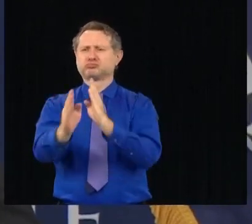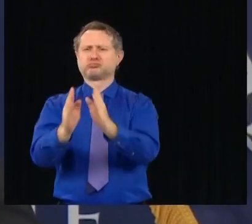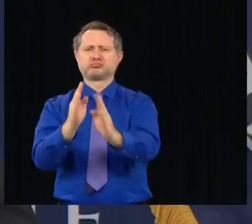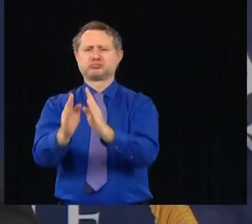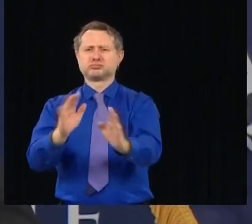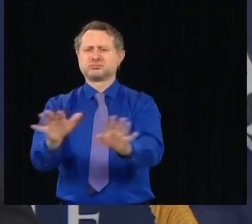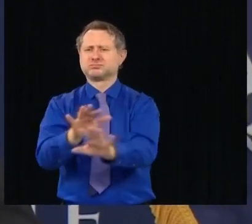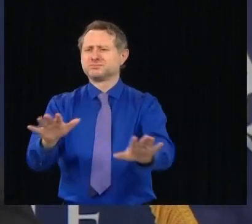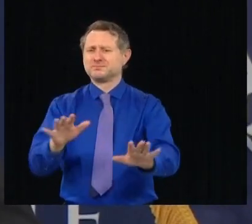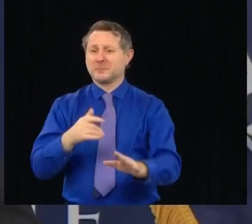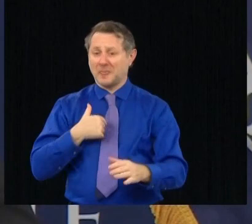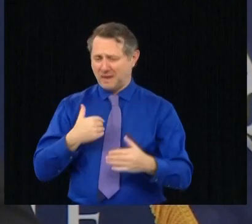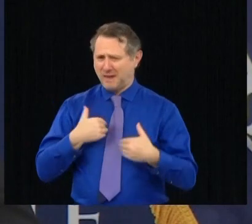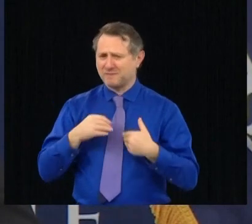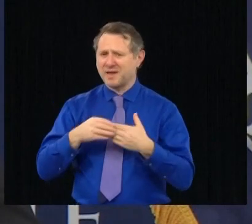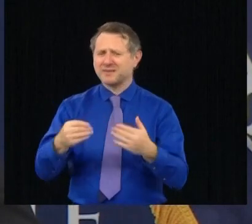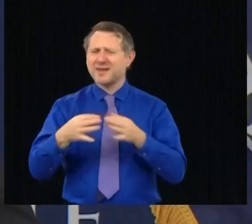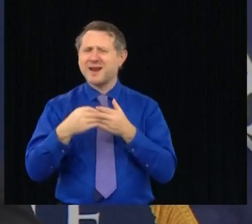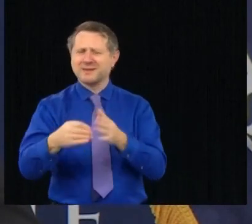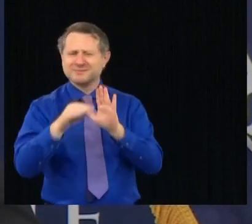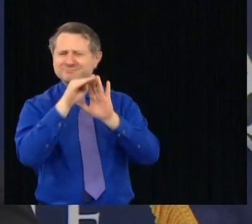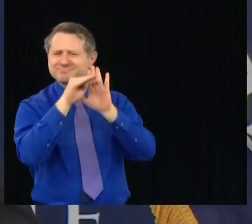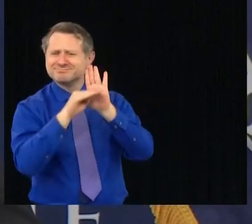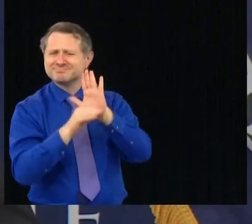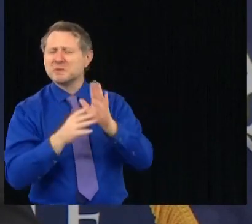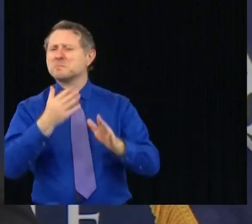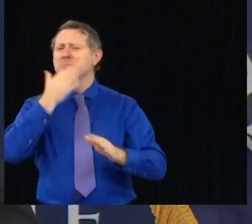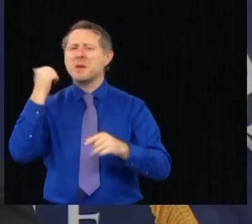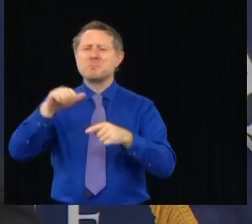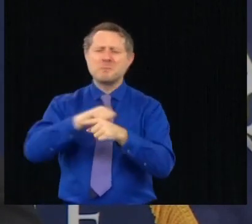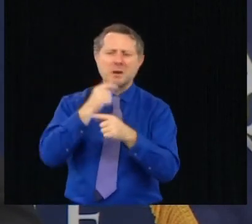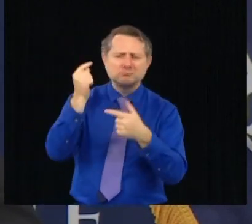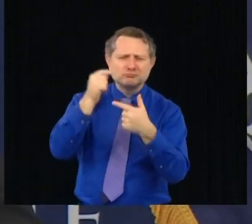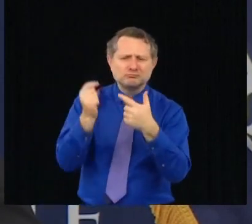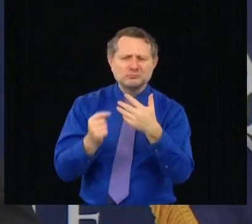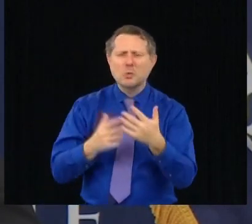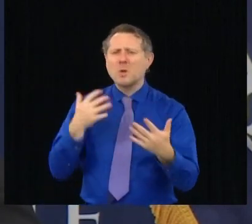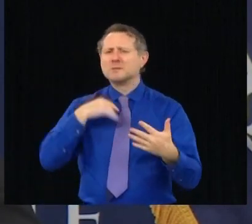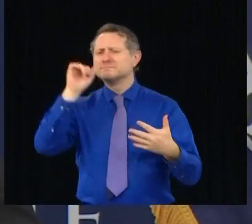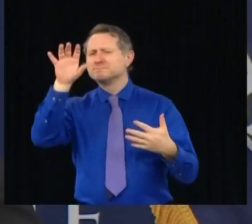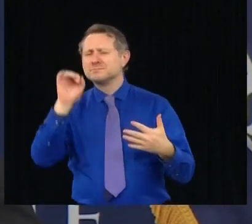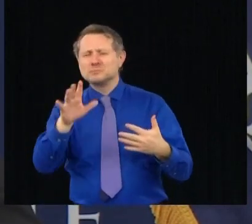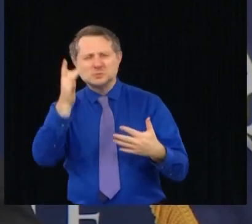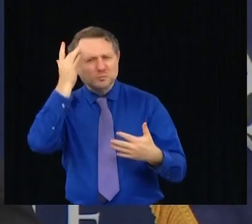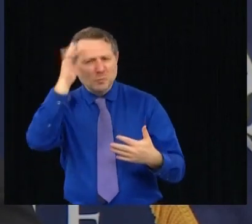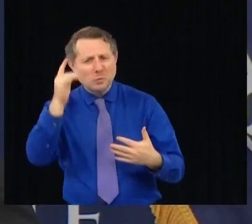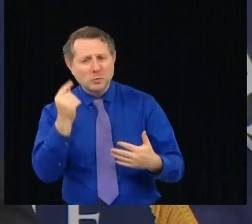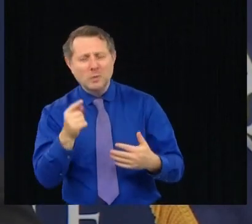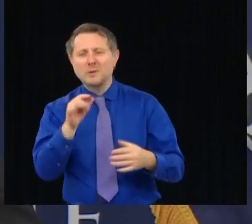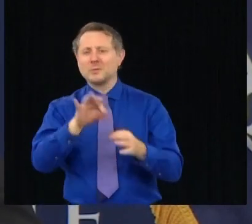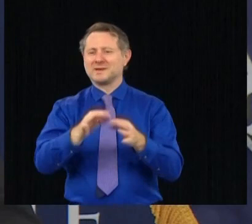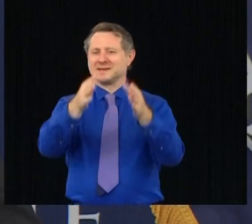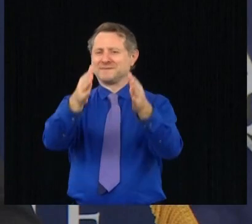INTERACTION, IT'S YOUR FAMILY, IT'S YOUR FRIEND, YOU KNOW, THAT'S -- WE HAVE GUIDELINES, WE